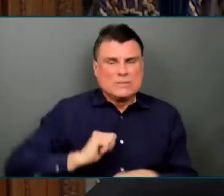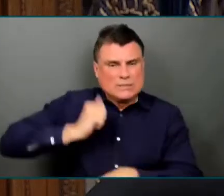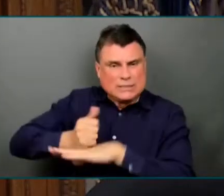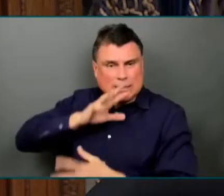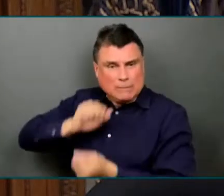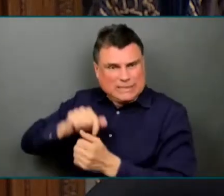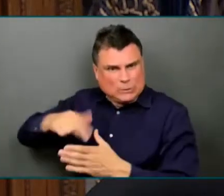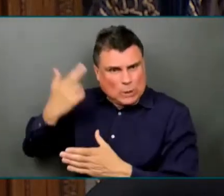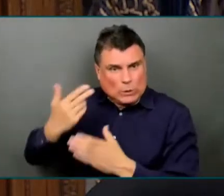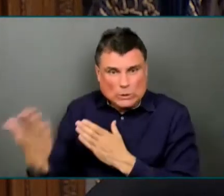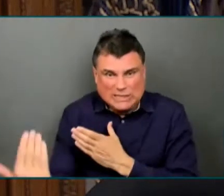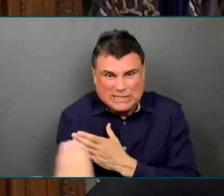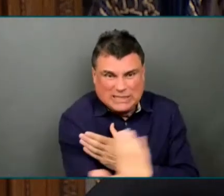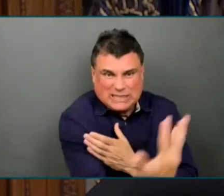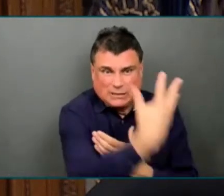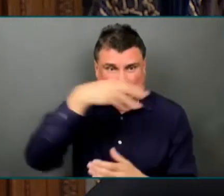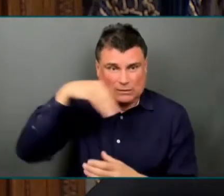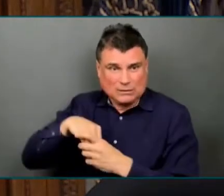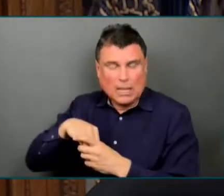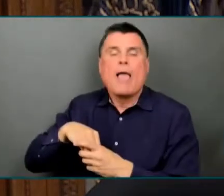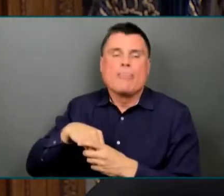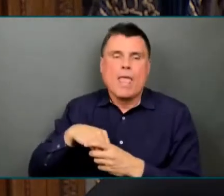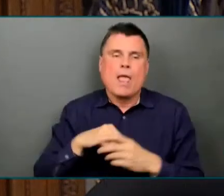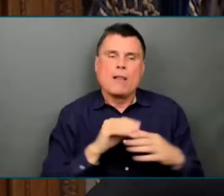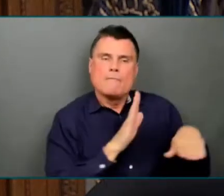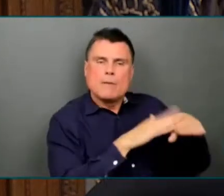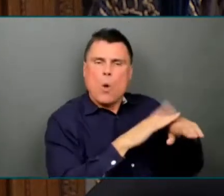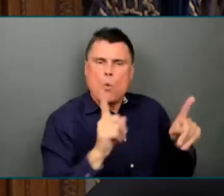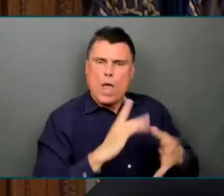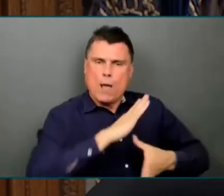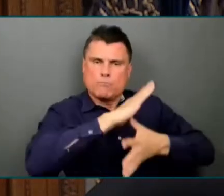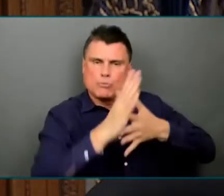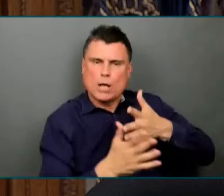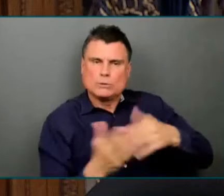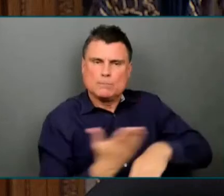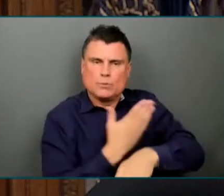committees will be formed to provide advice on the development of a particular standard.